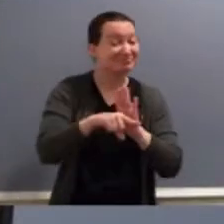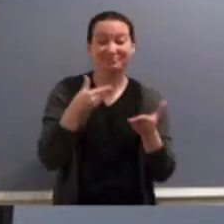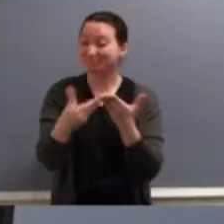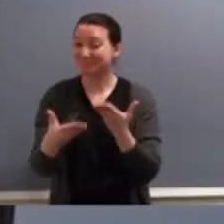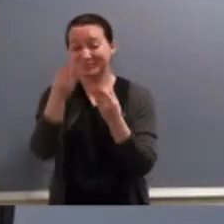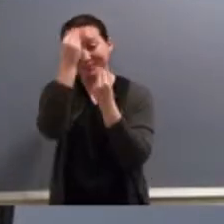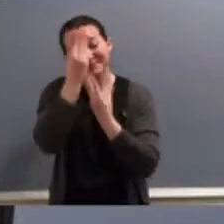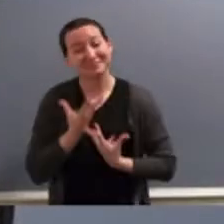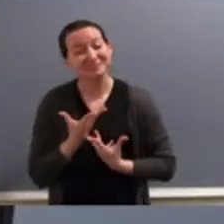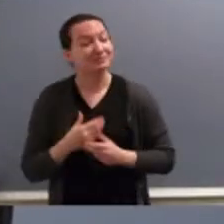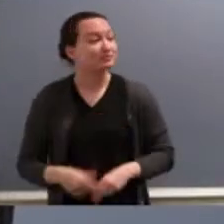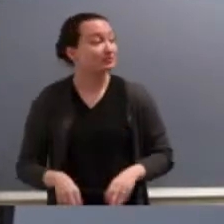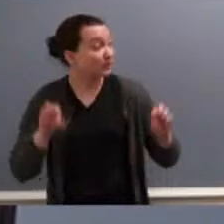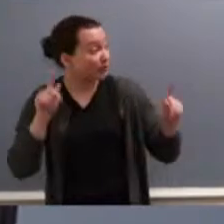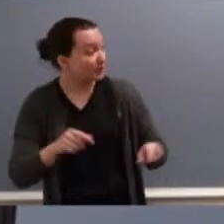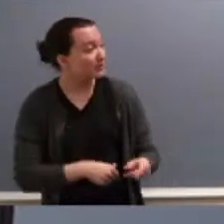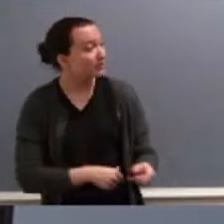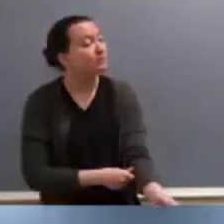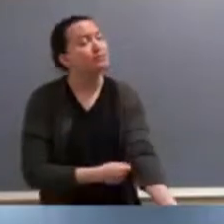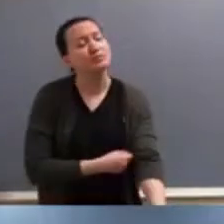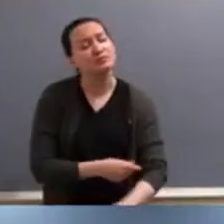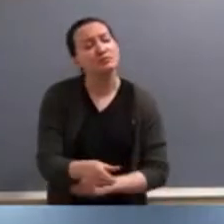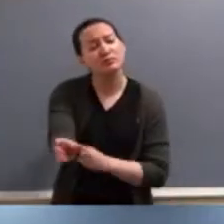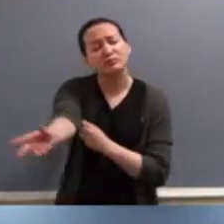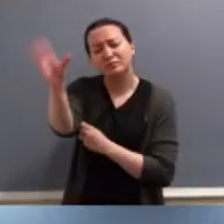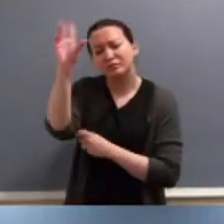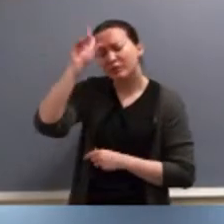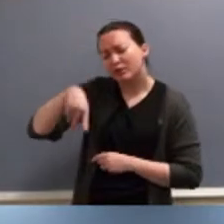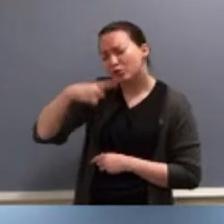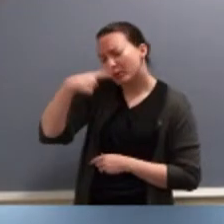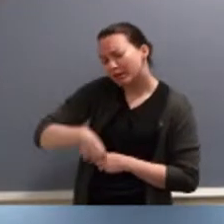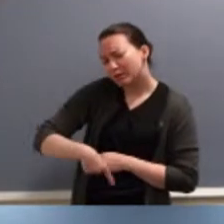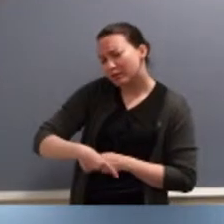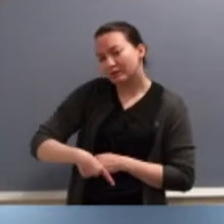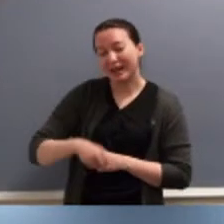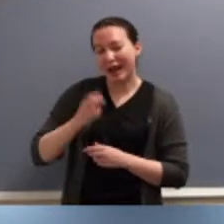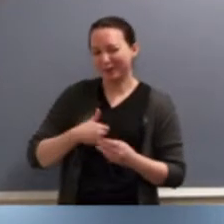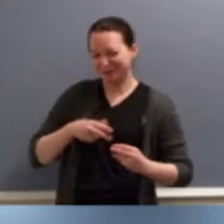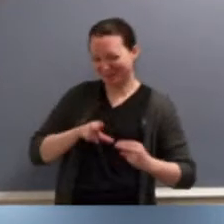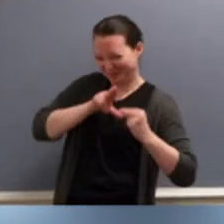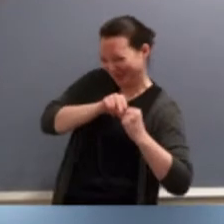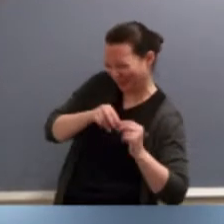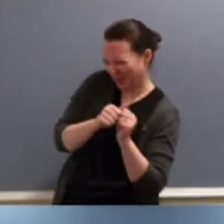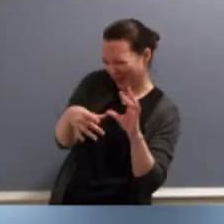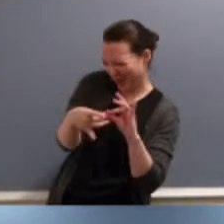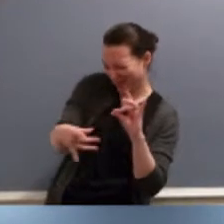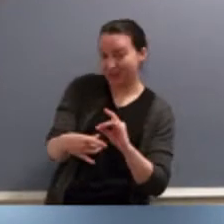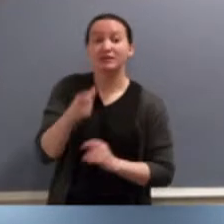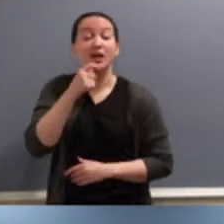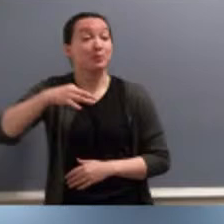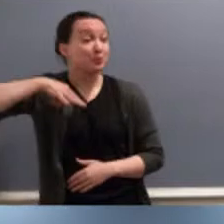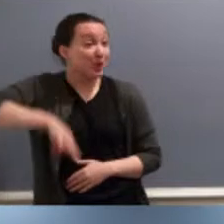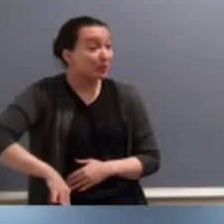okay Madam President yes uh-huh can I just want to just piggyback on that non-profit grant